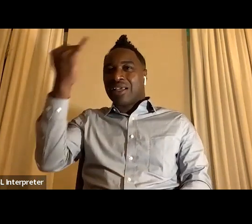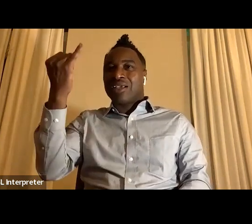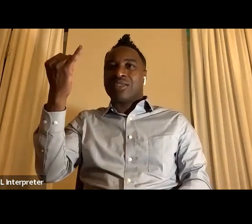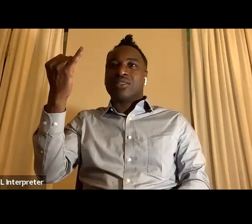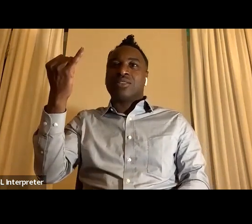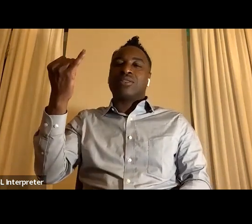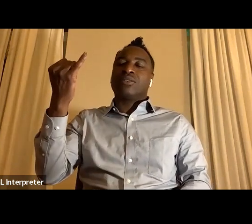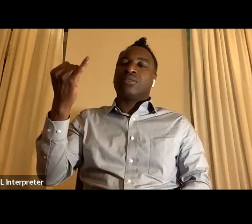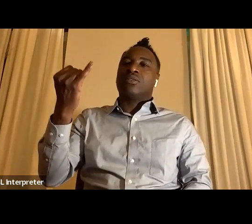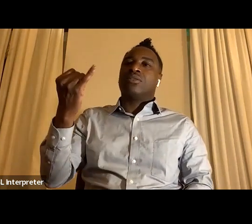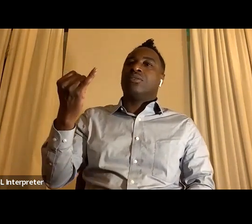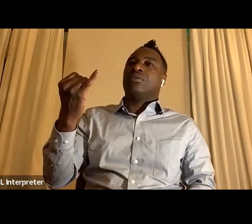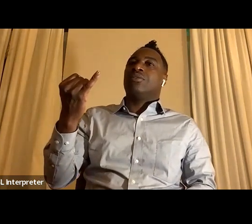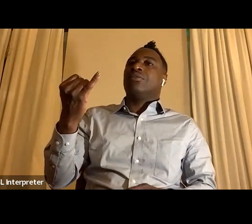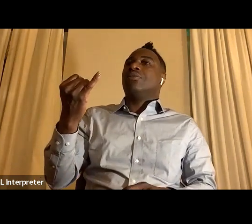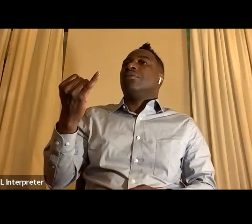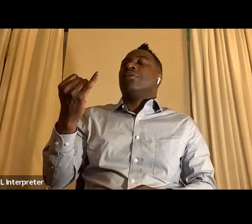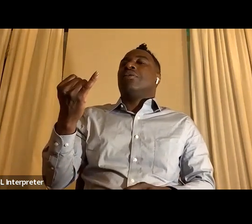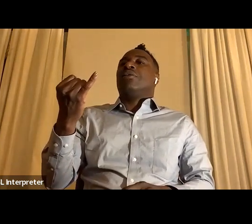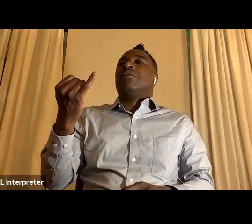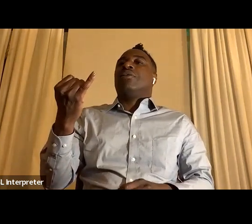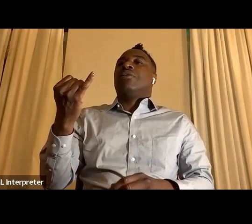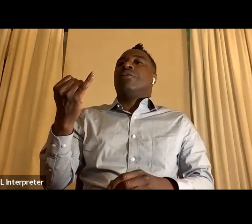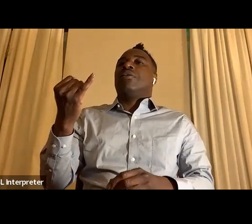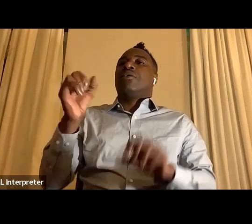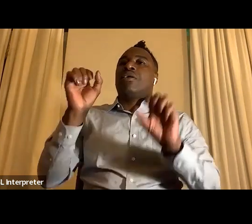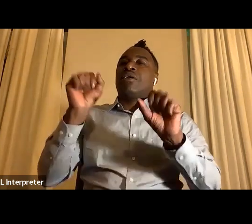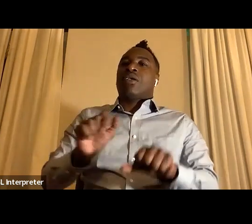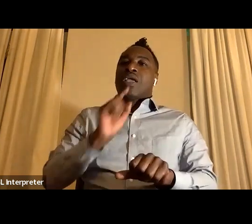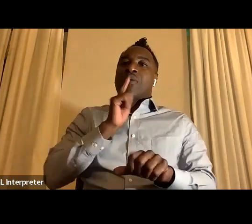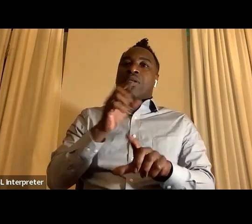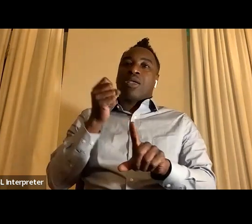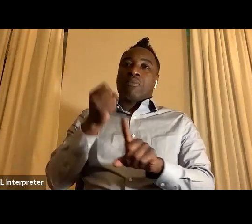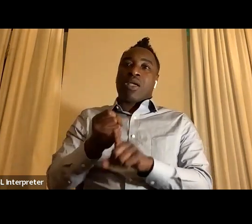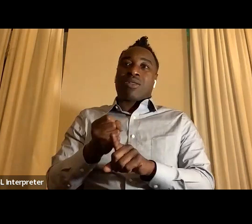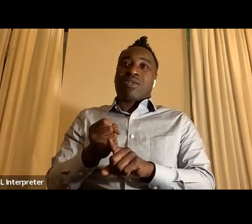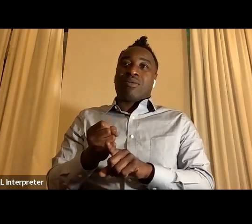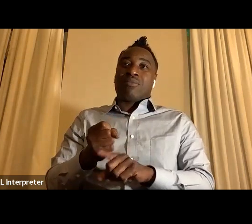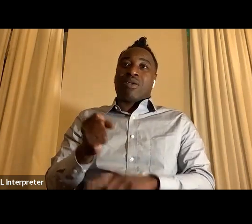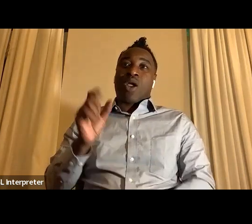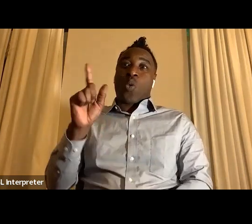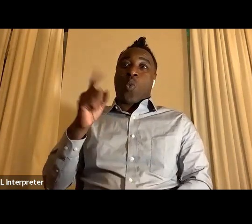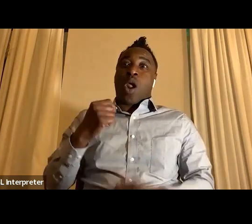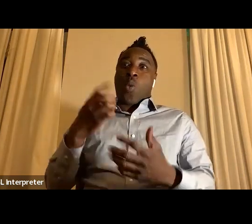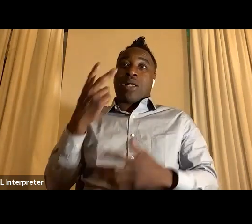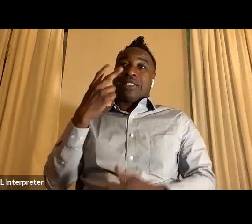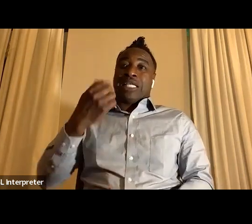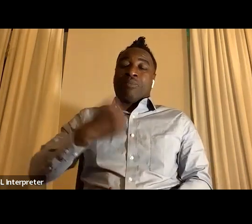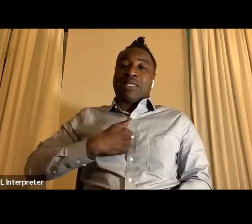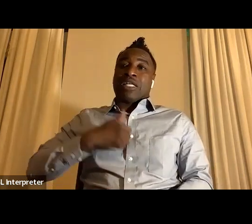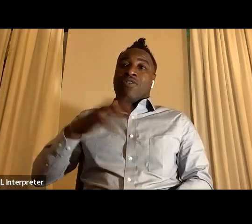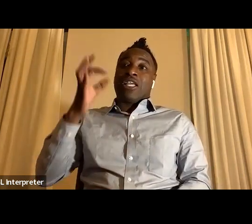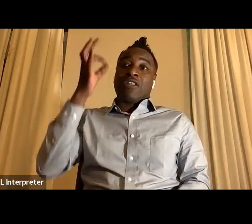can be easily swayed by where I want to see myself in the future with my work and like what I think